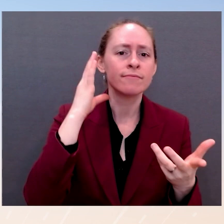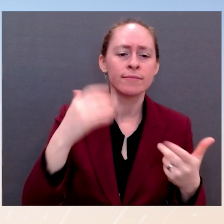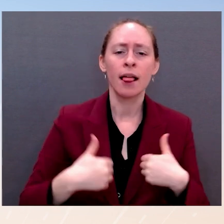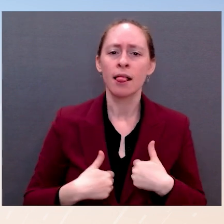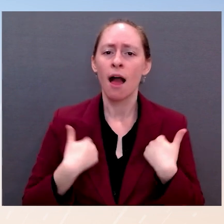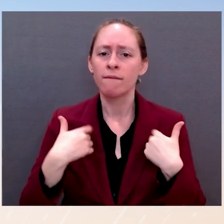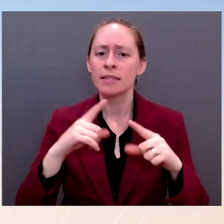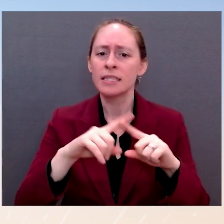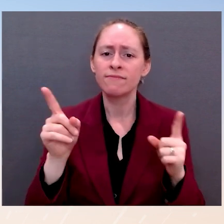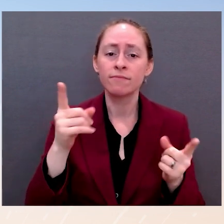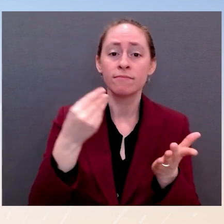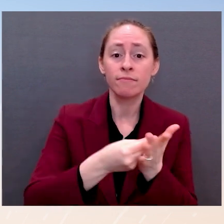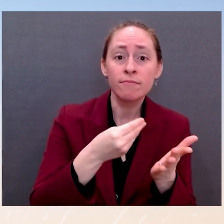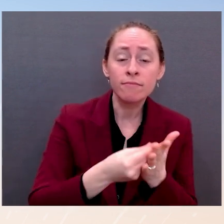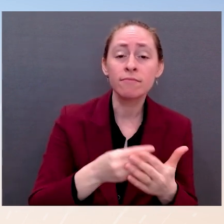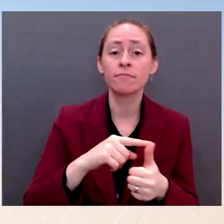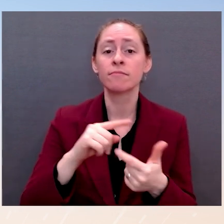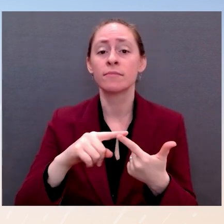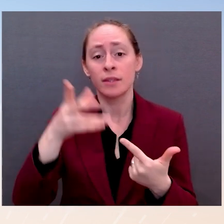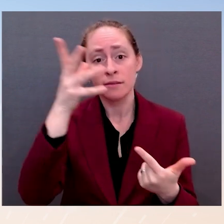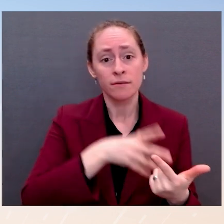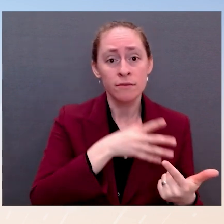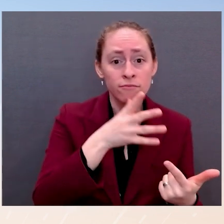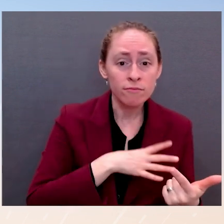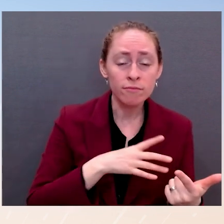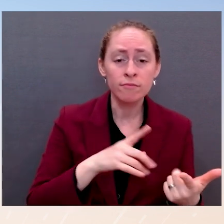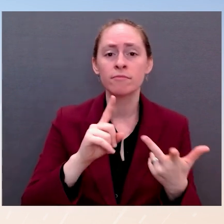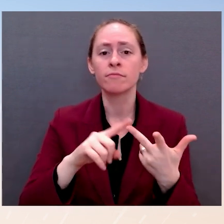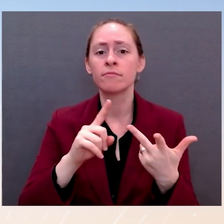gender, geography, sexual orientation